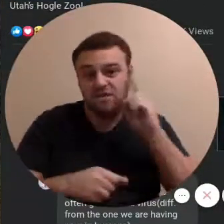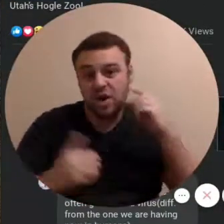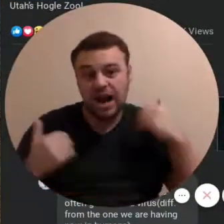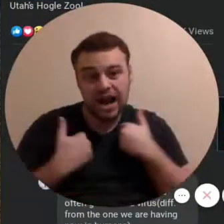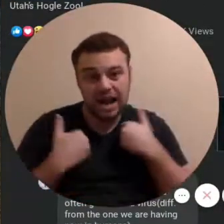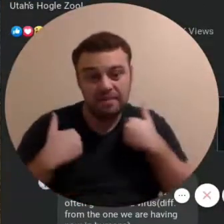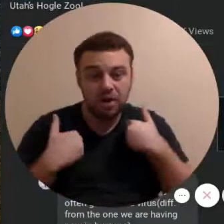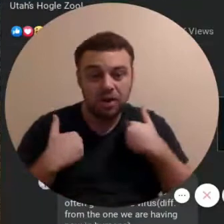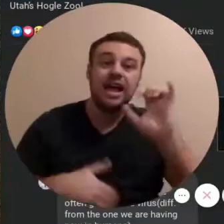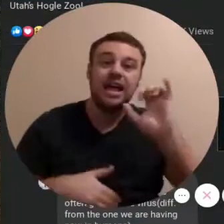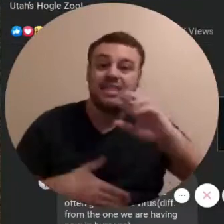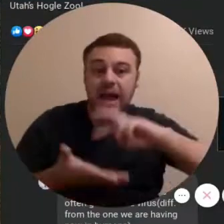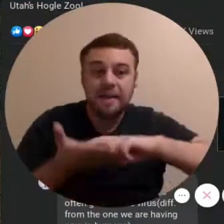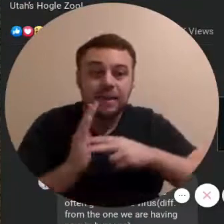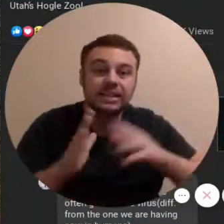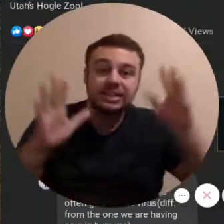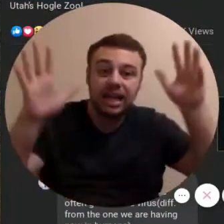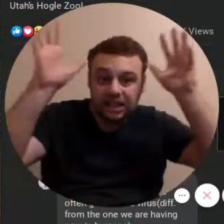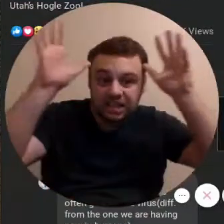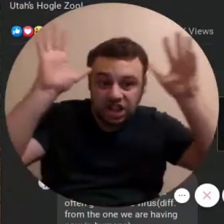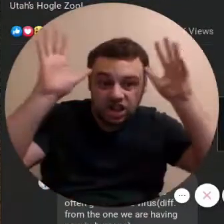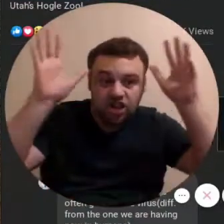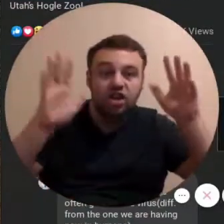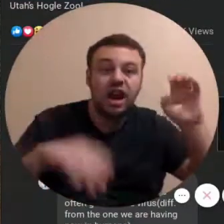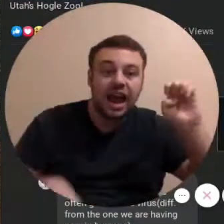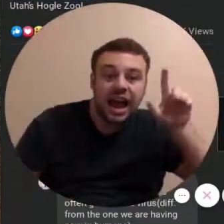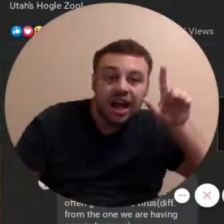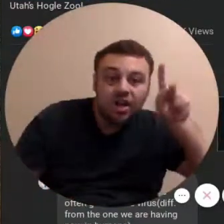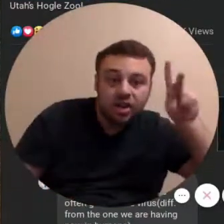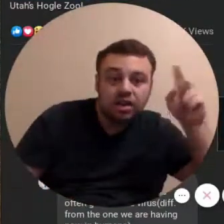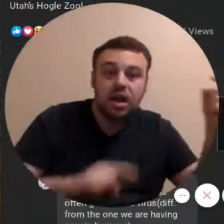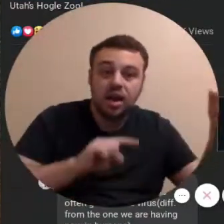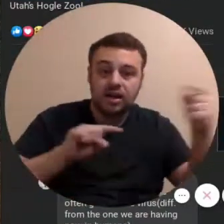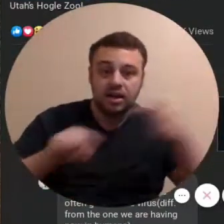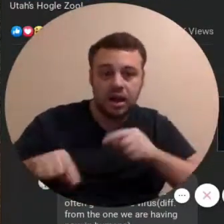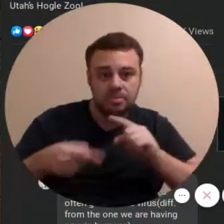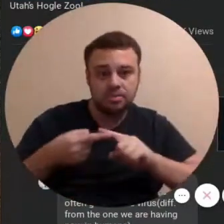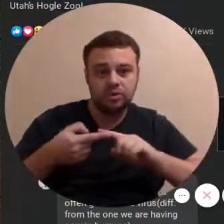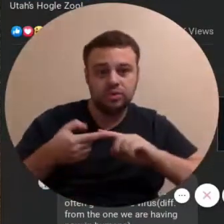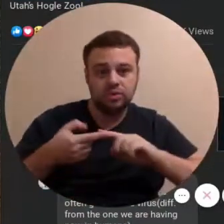they need to come down to the flat areas to find food. And the flat areas are now